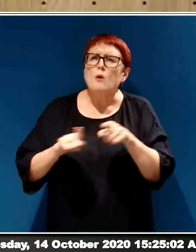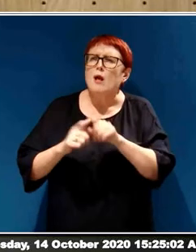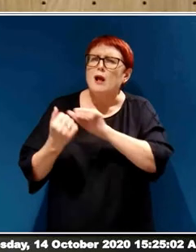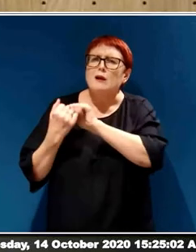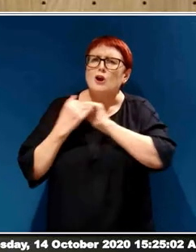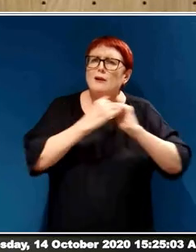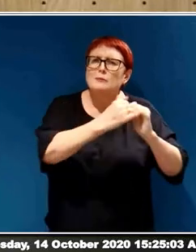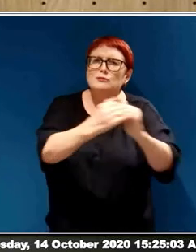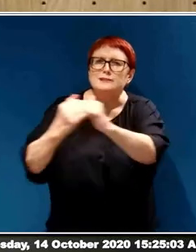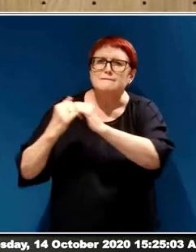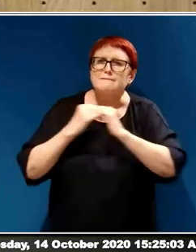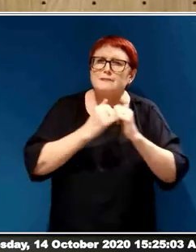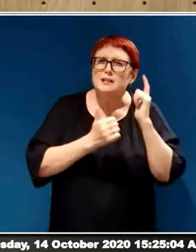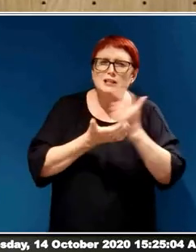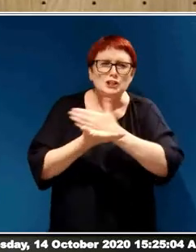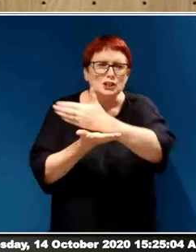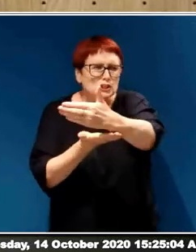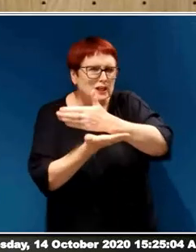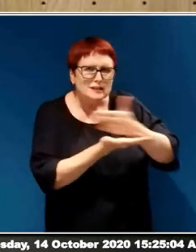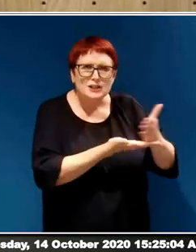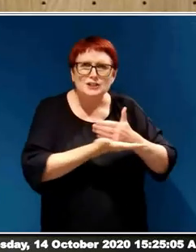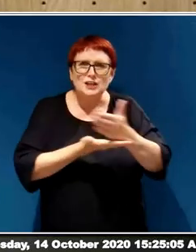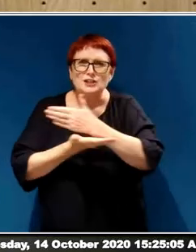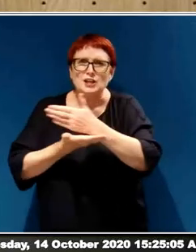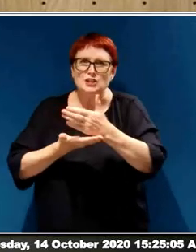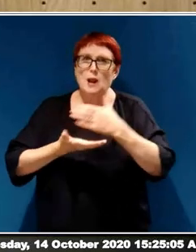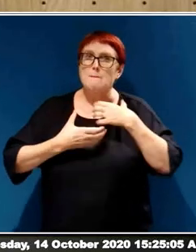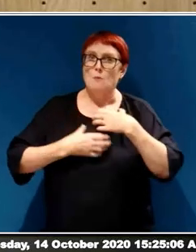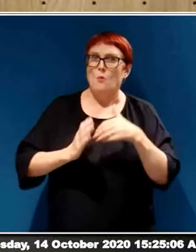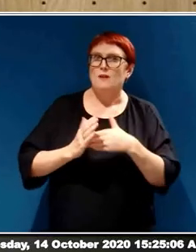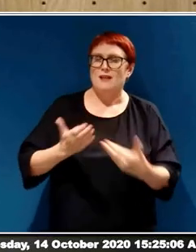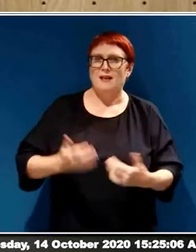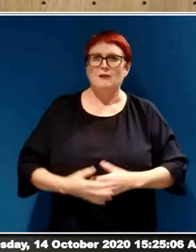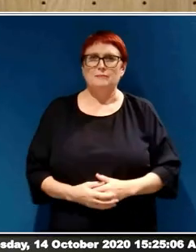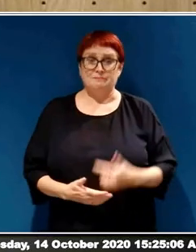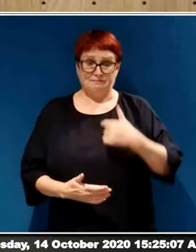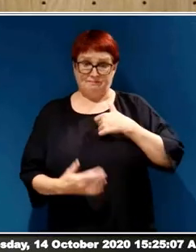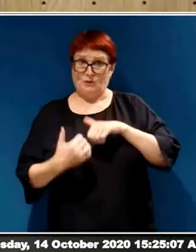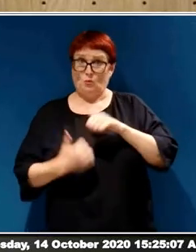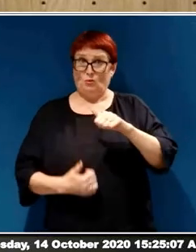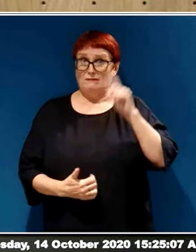As a teacher I know that there are wonderful resources available from